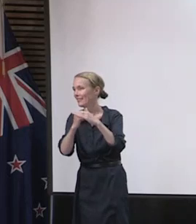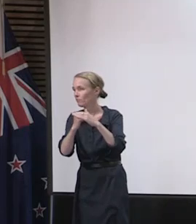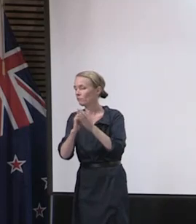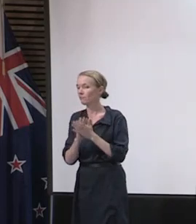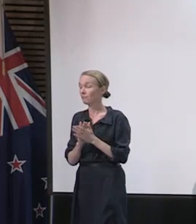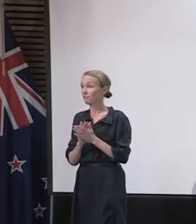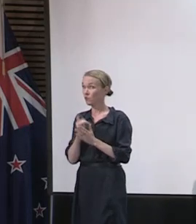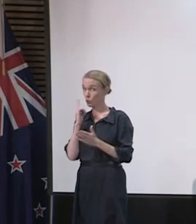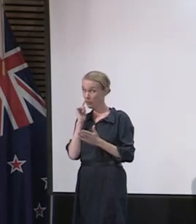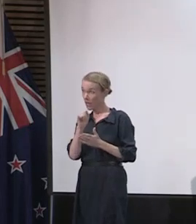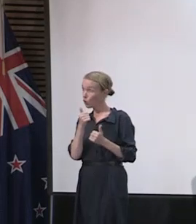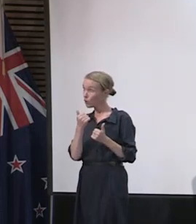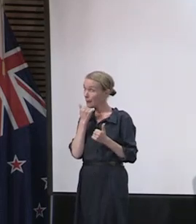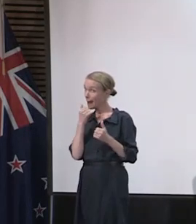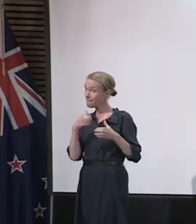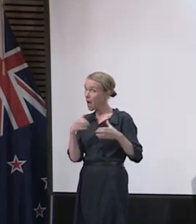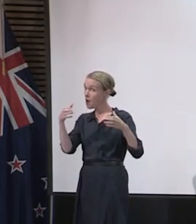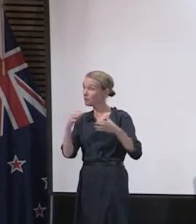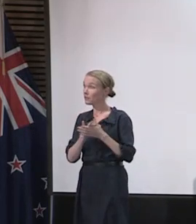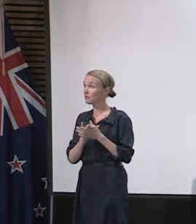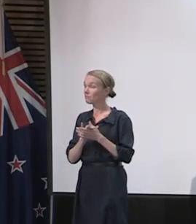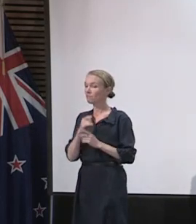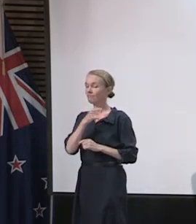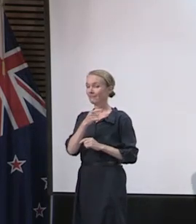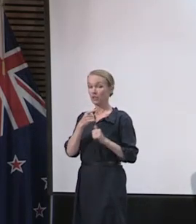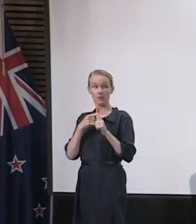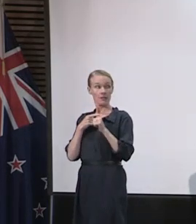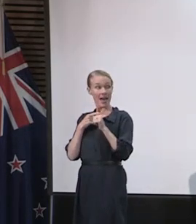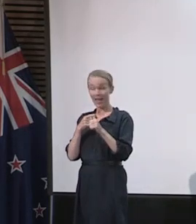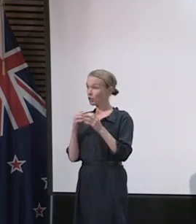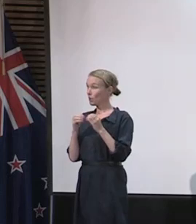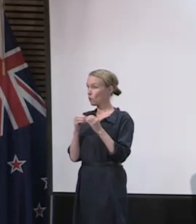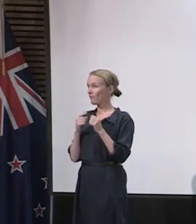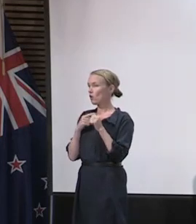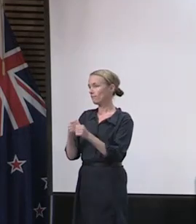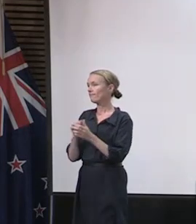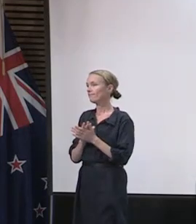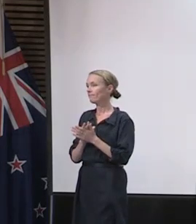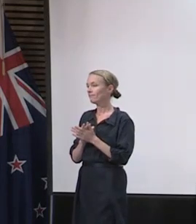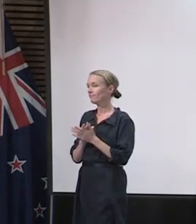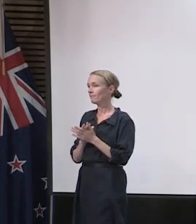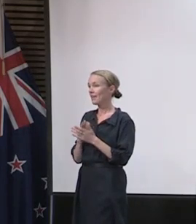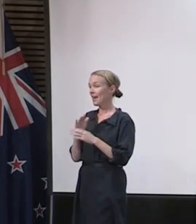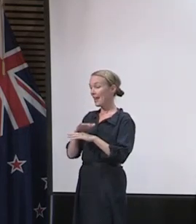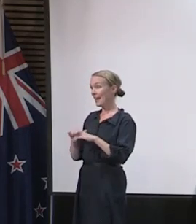appropriate limit? It is a different limit. And there are